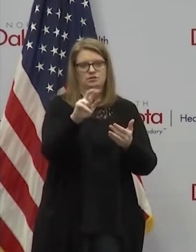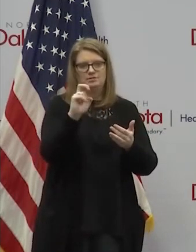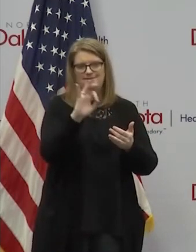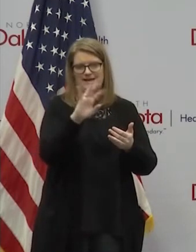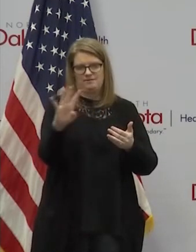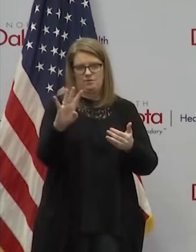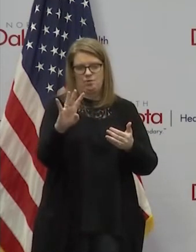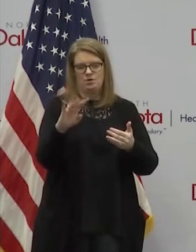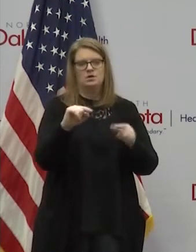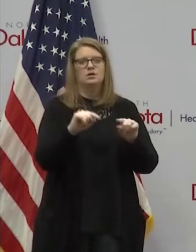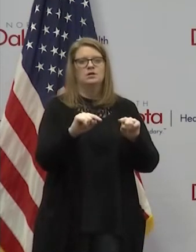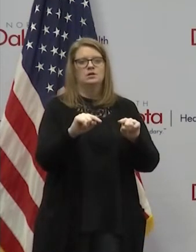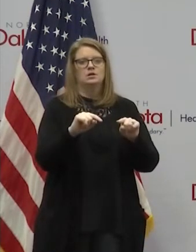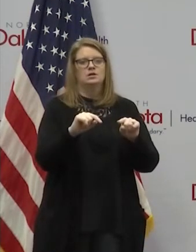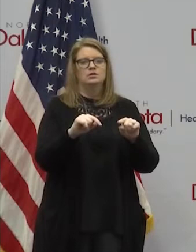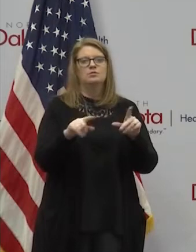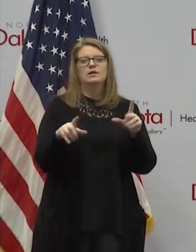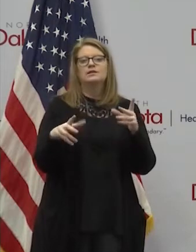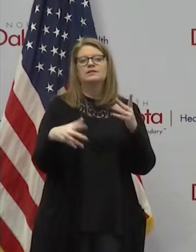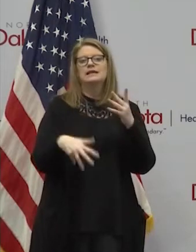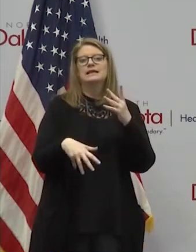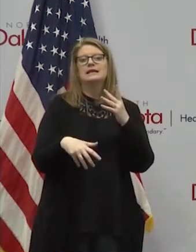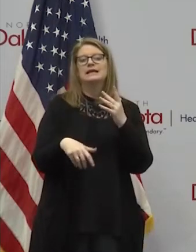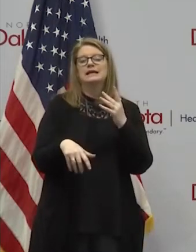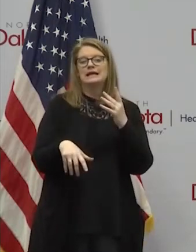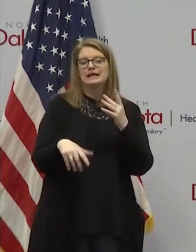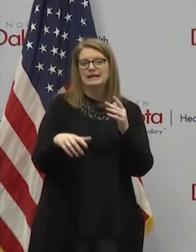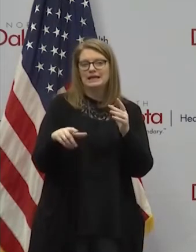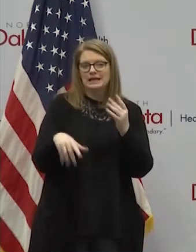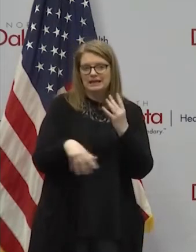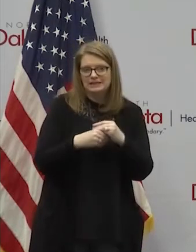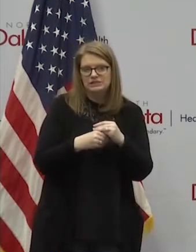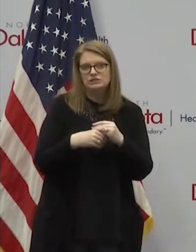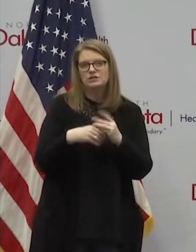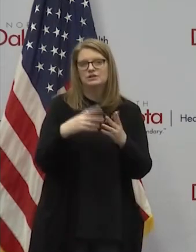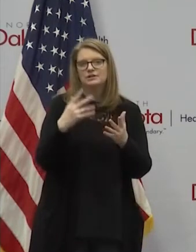POSSIBILITIES FOR HOSPITAL CAPACITY AND OTHER PLANNING, INCLUDING A LOOK AT MEDICAL EQUIPMENT. RIGHT NOW THERE ARE